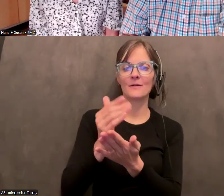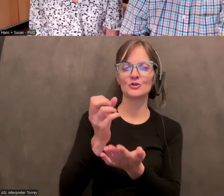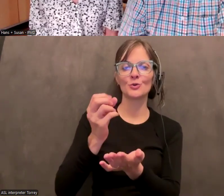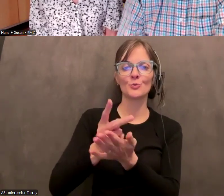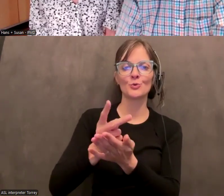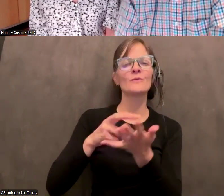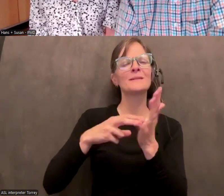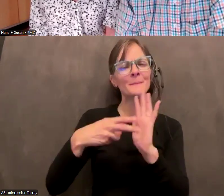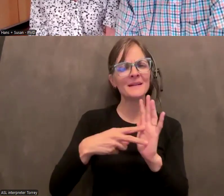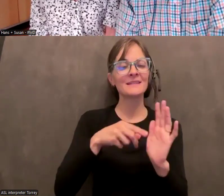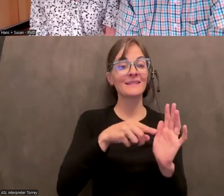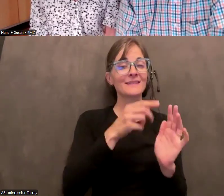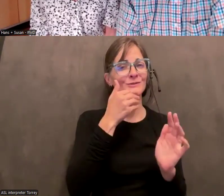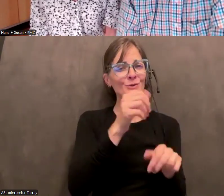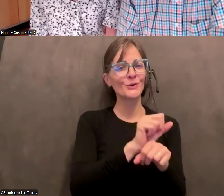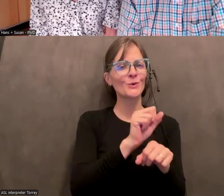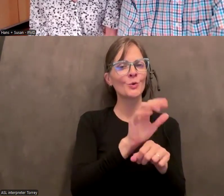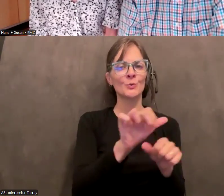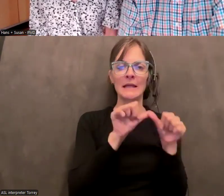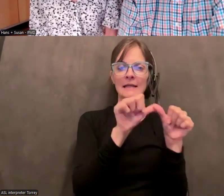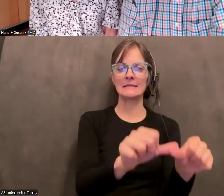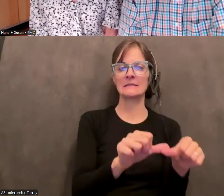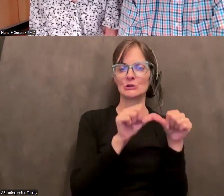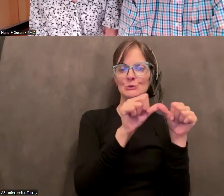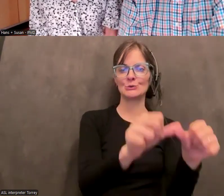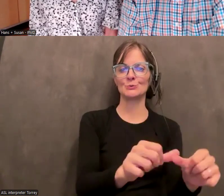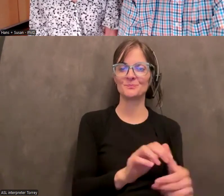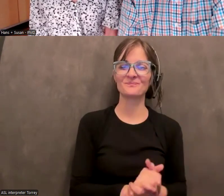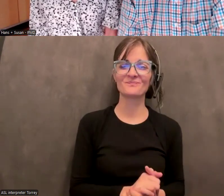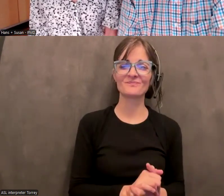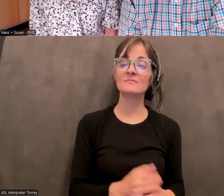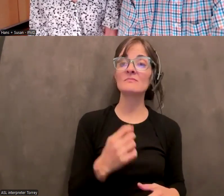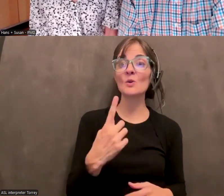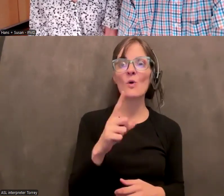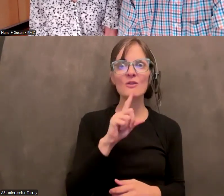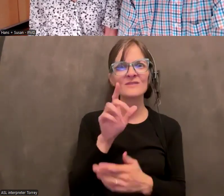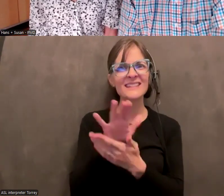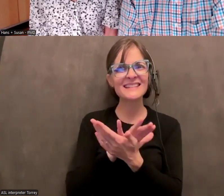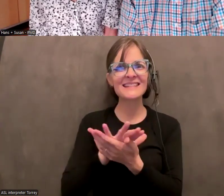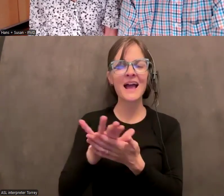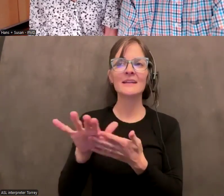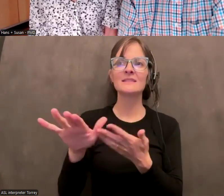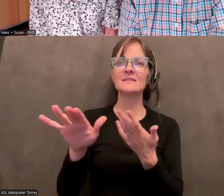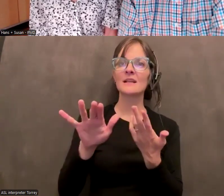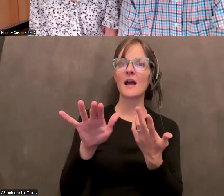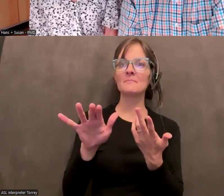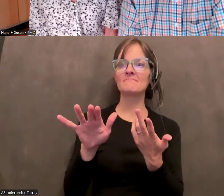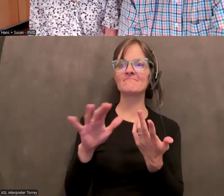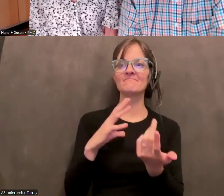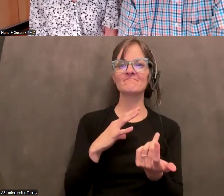so nice about the versatility of our kind of the platform and the infrastructure that we've created, we are looking at, you know, some gaps.